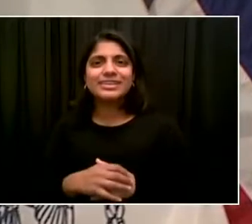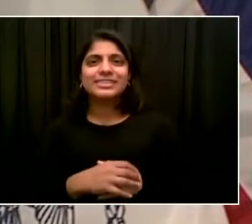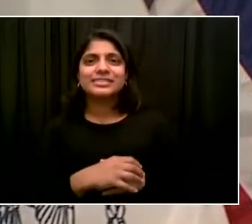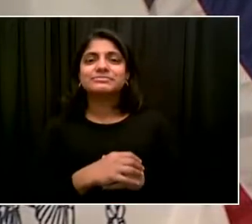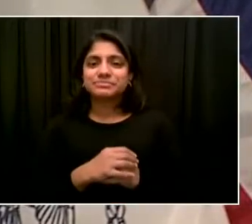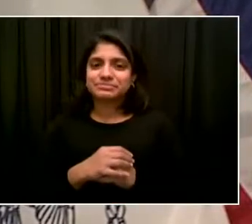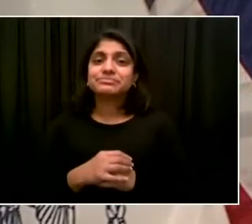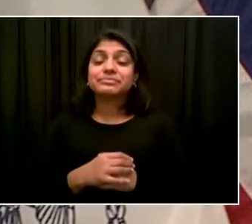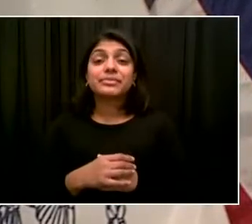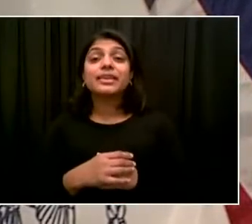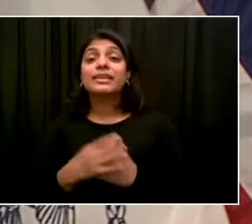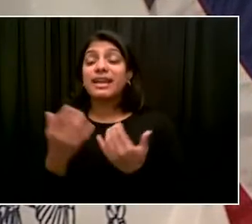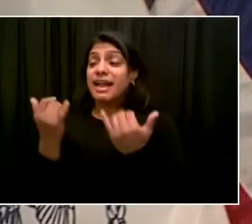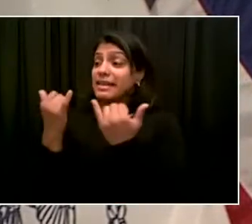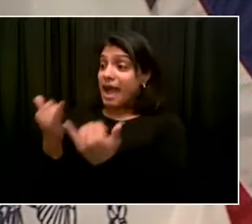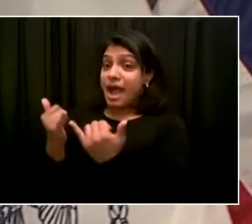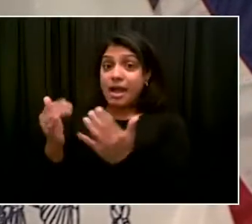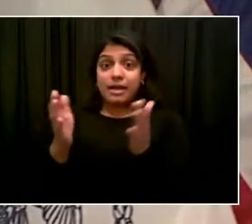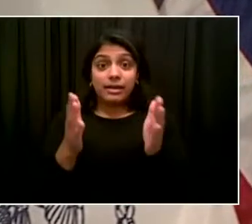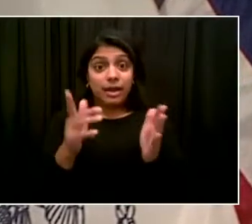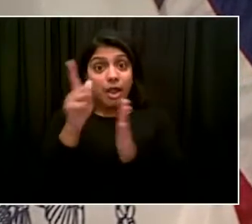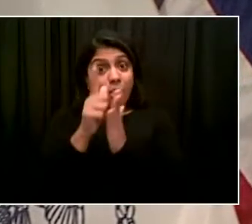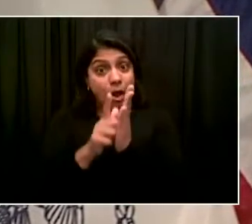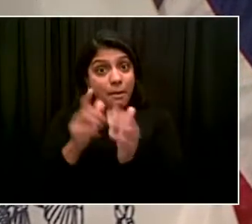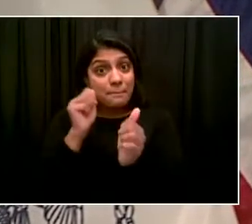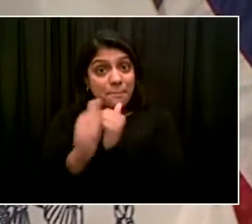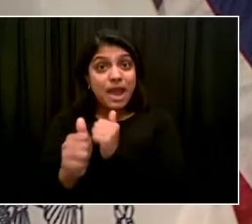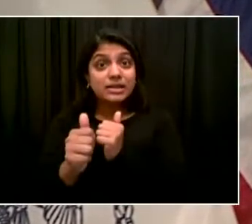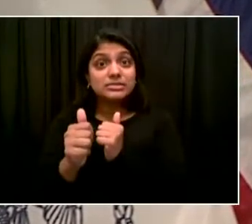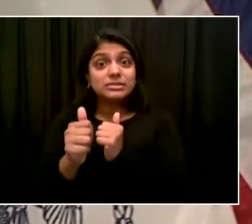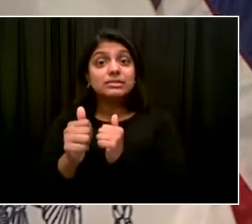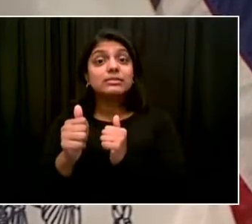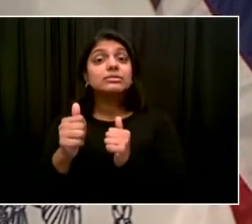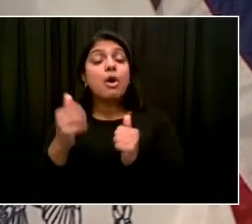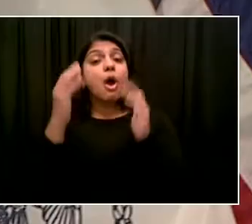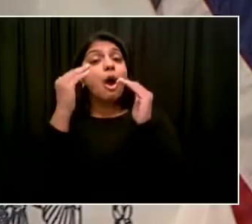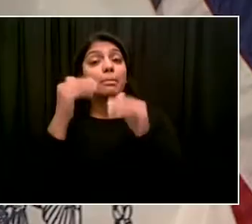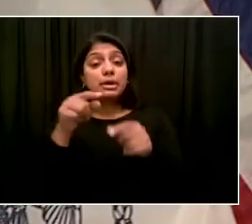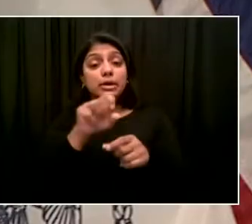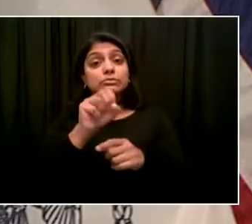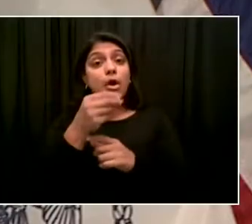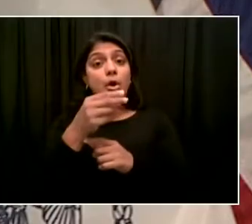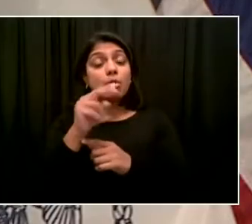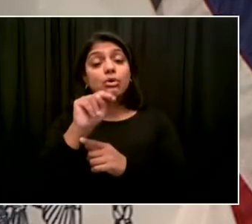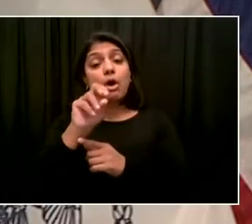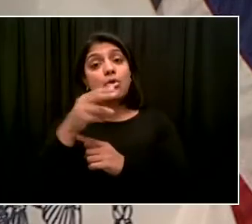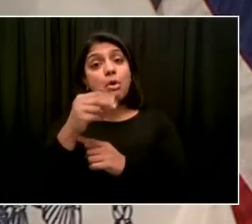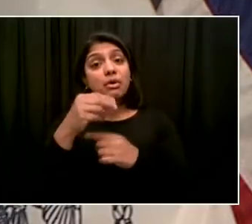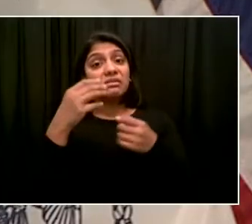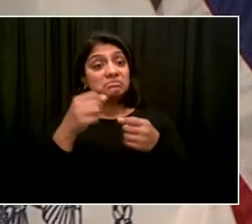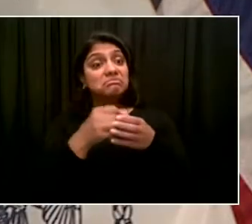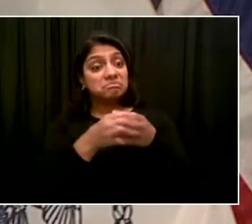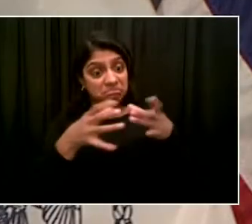REZONING THIS GOING TO MAKE A HUGE DIFFERENCE AND SET A MODEL FOR THE REST OF THE CITY. I WANT YOU TO HEAR FROM THE OTHER KEY PARTNER, A